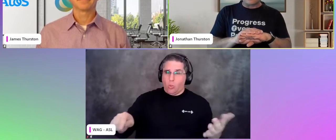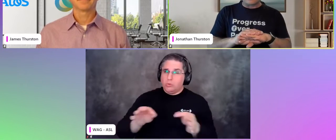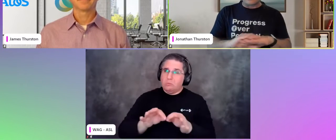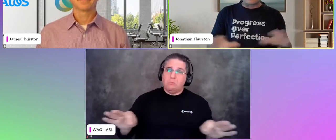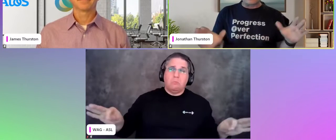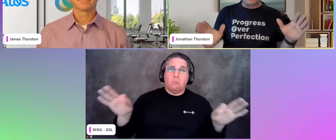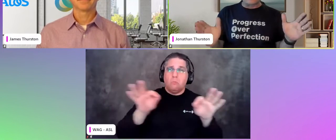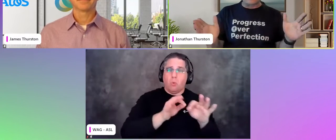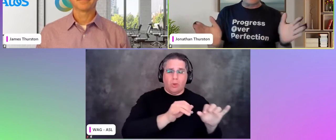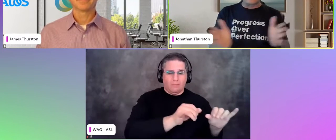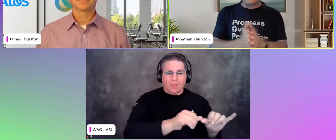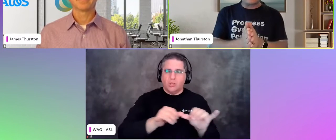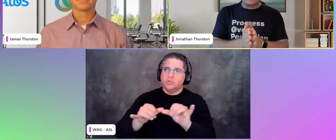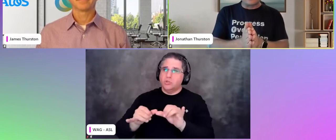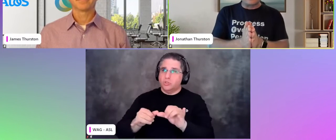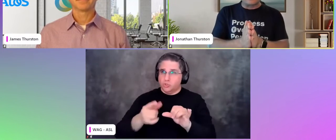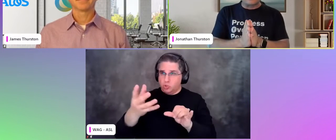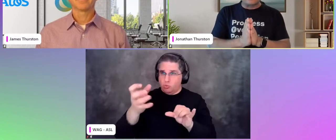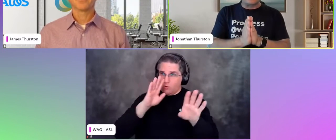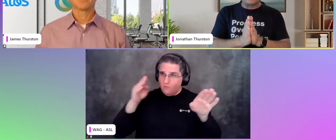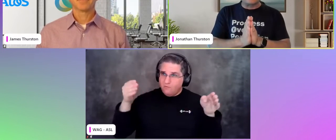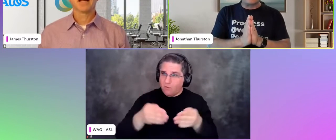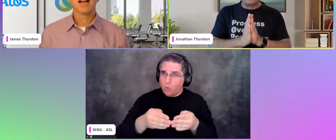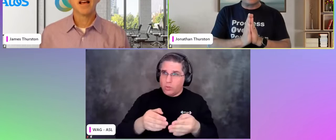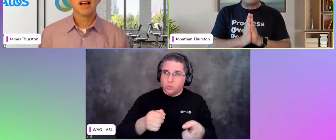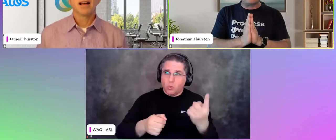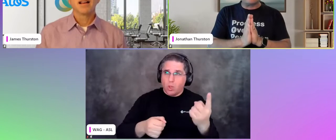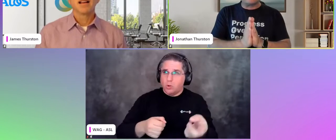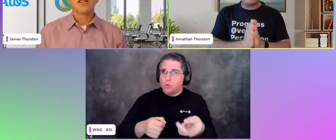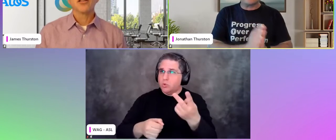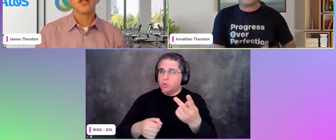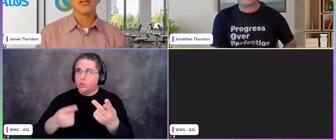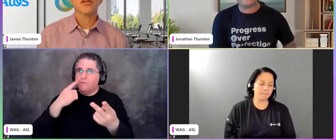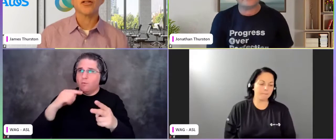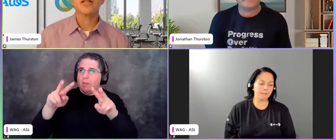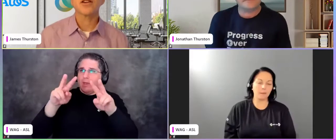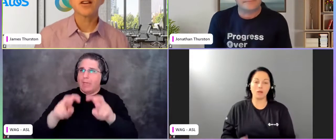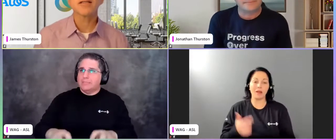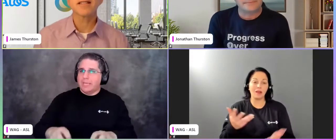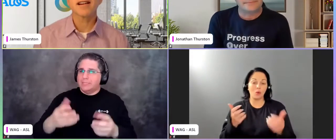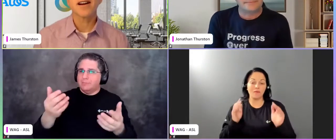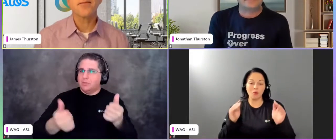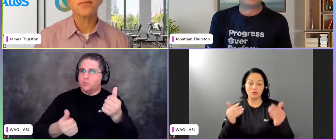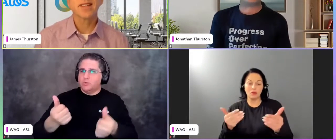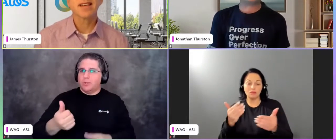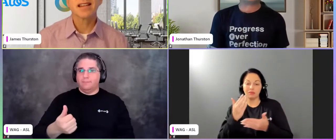these within these key dimensions, you know, are